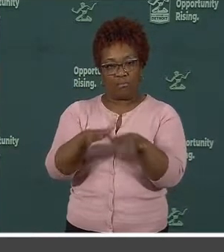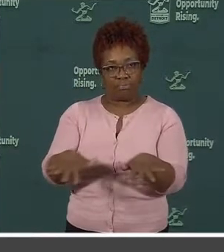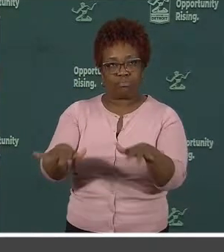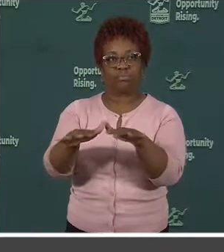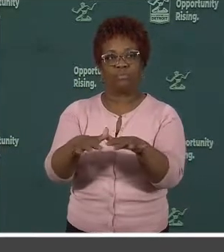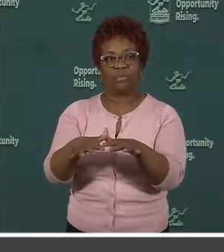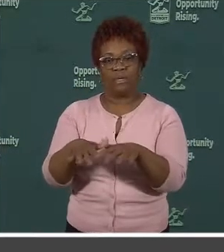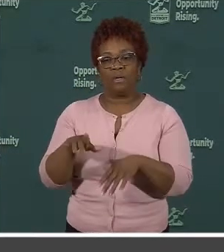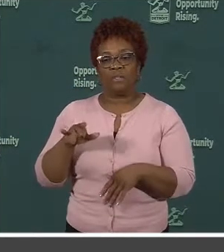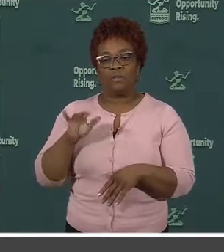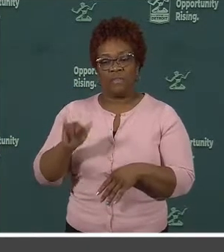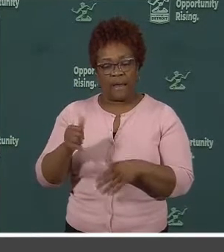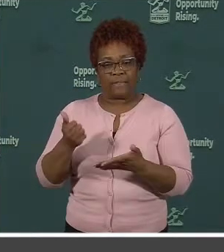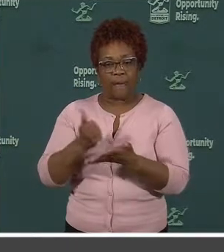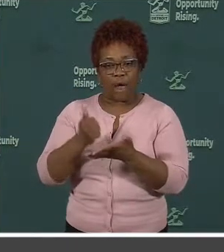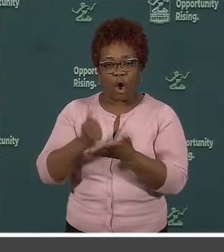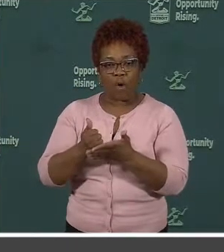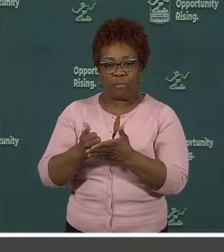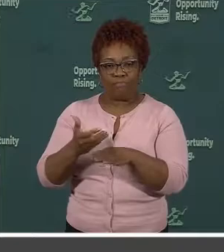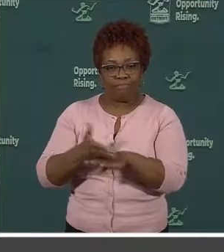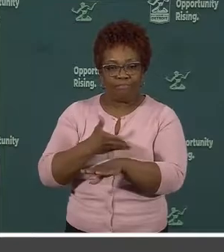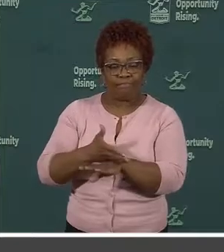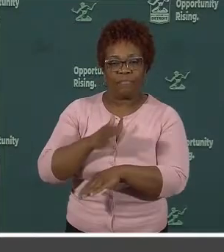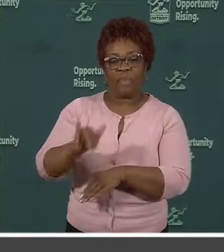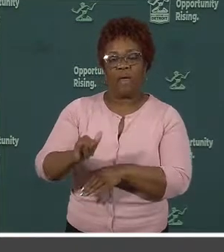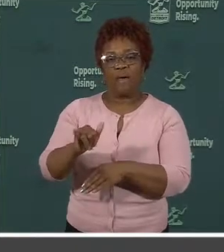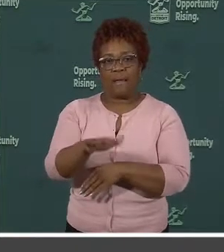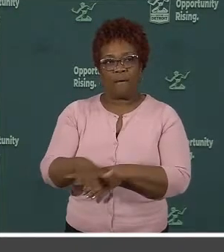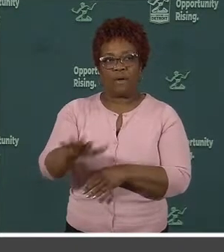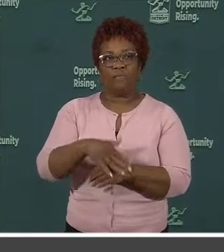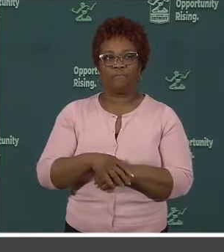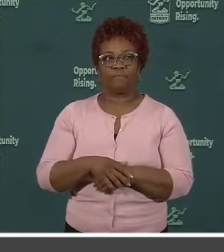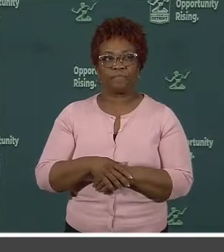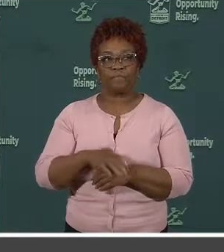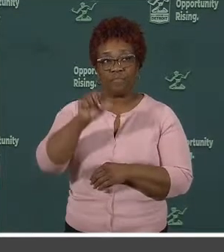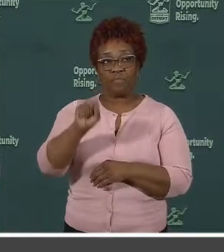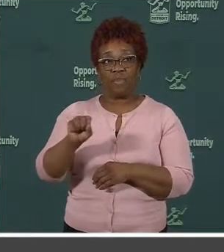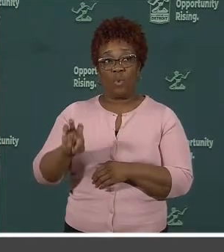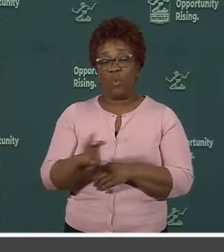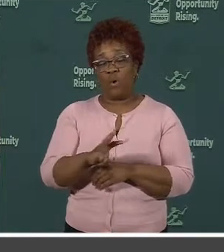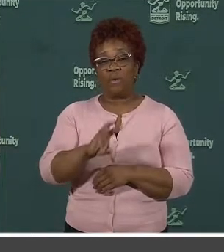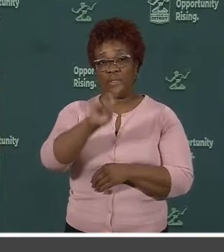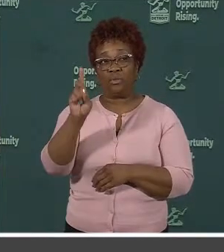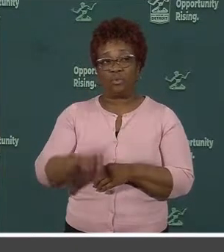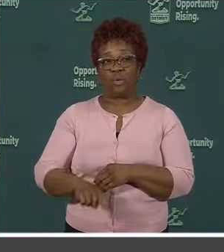AND IN SOUTHWEST DETROIT WE BUILT A BRAND NEW KEMENY REC CENTER IN AN AREA A CITY THAT